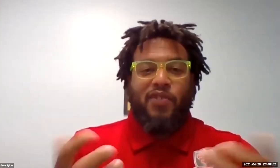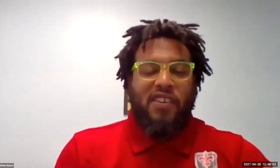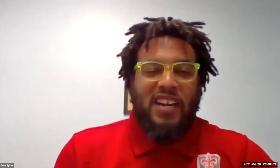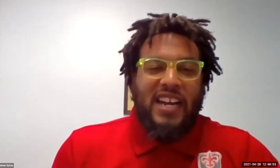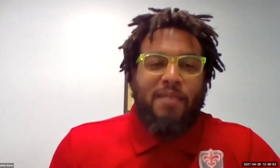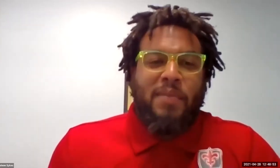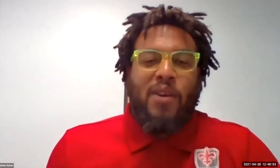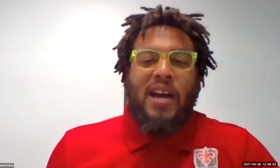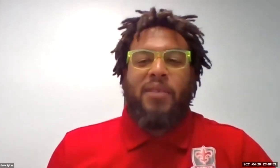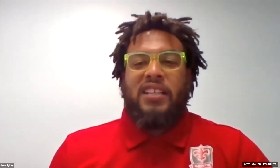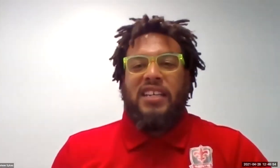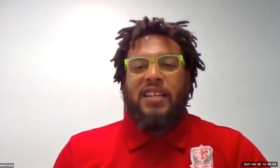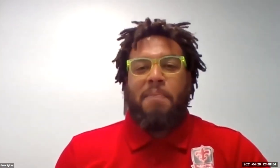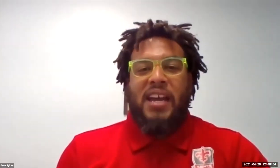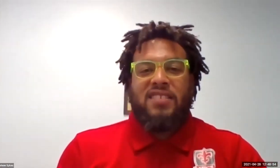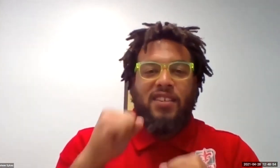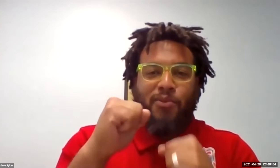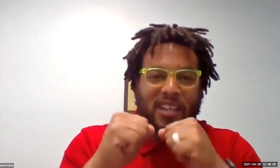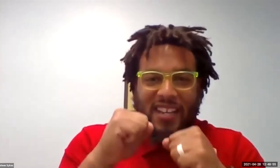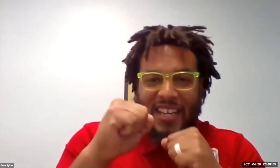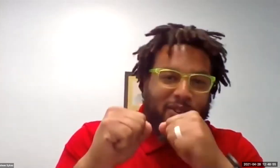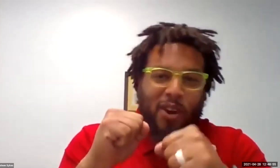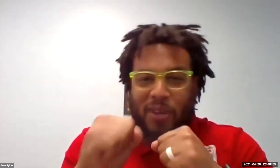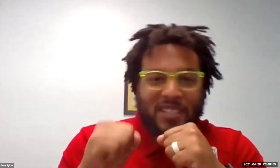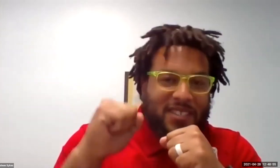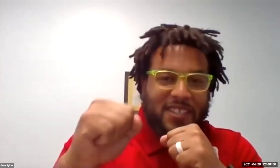You ordered the cake during the week.